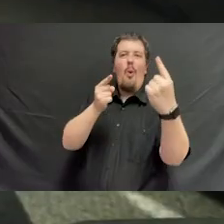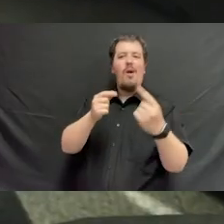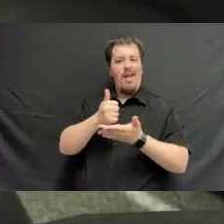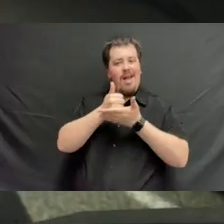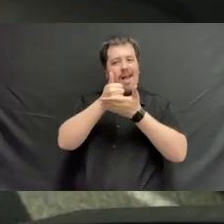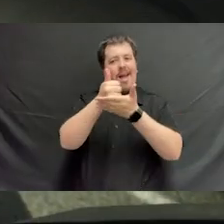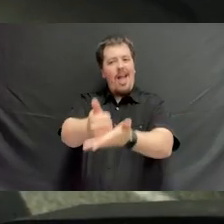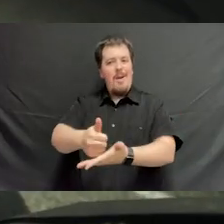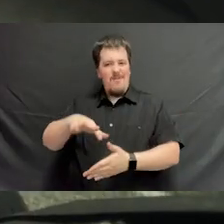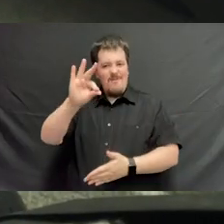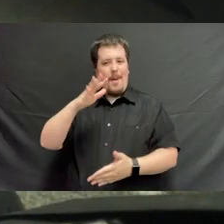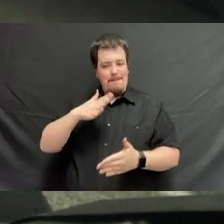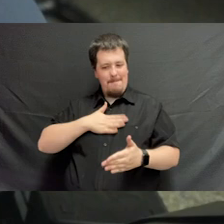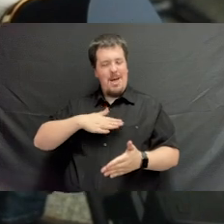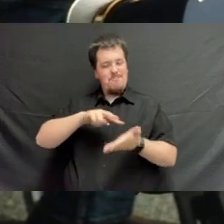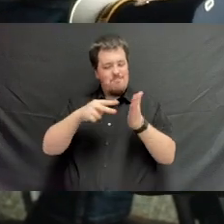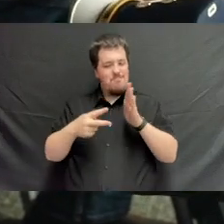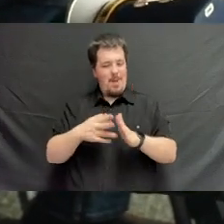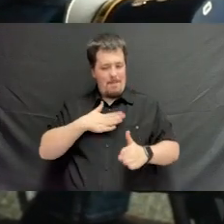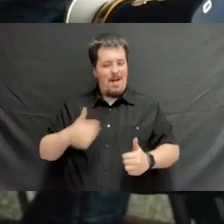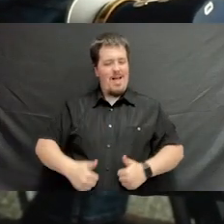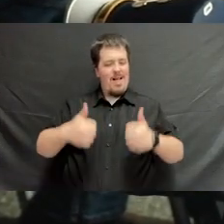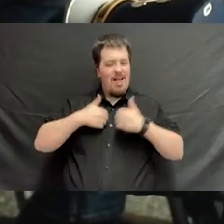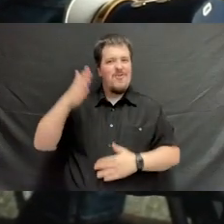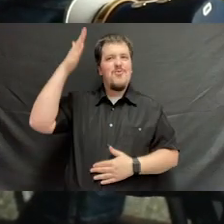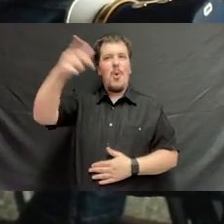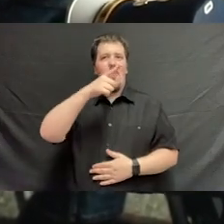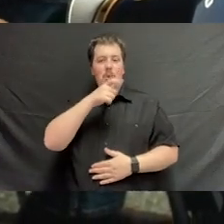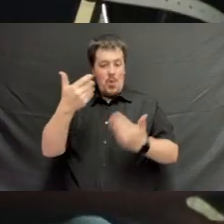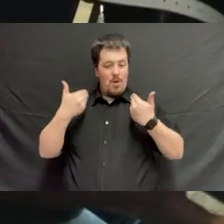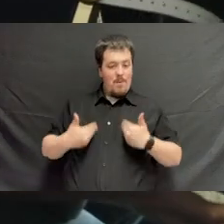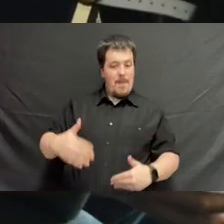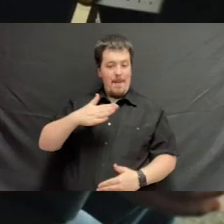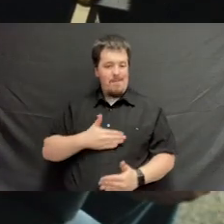what your purpose in life would be, who you would be, what your next steps would be.